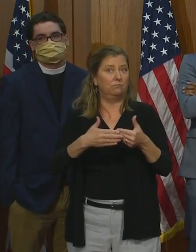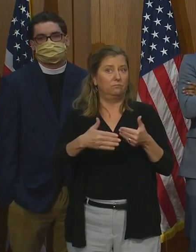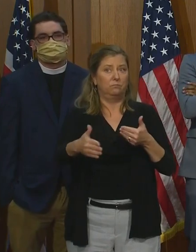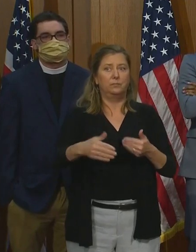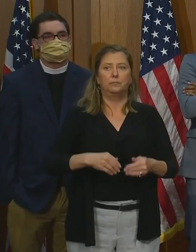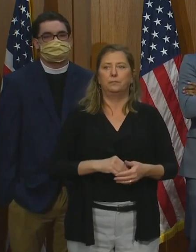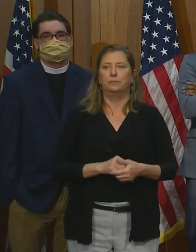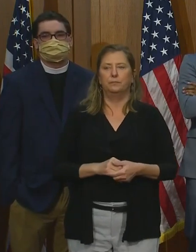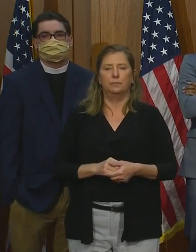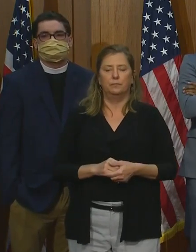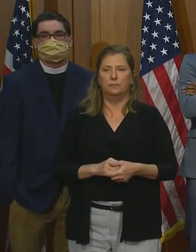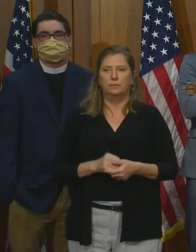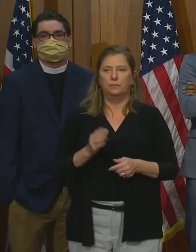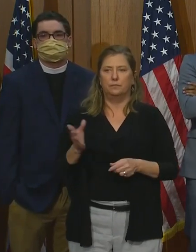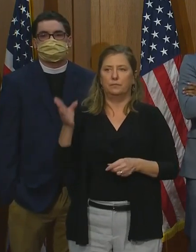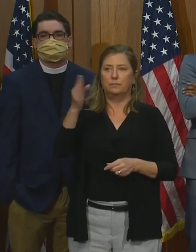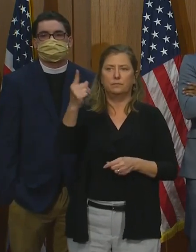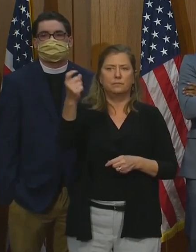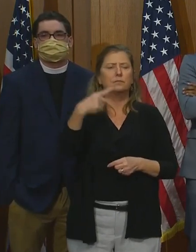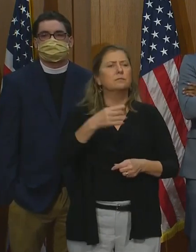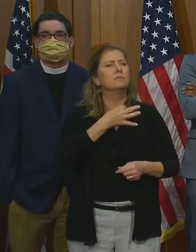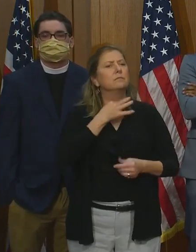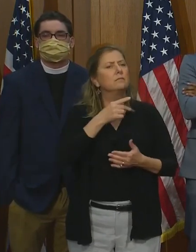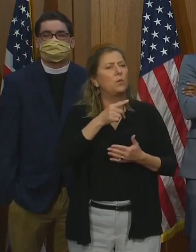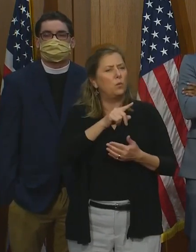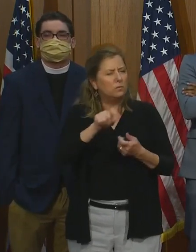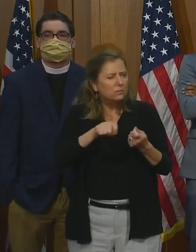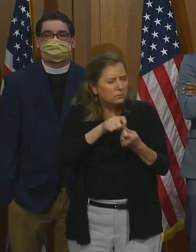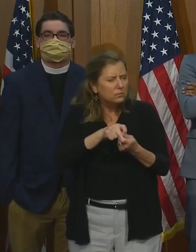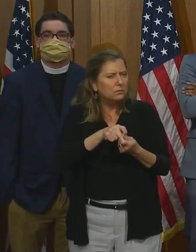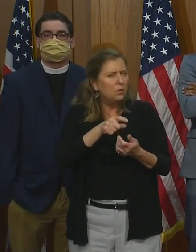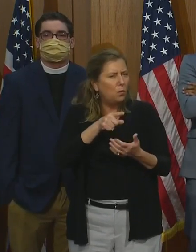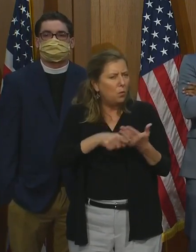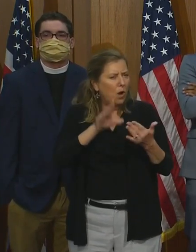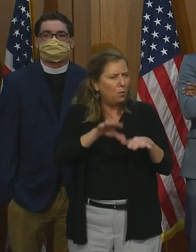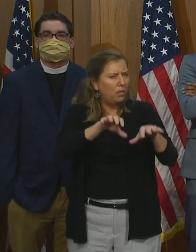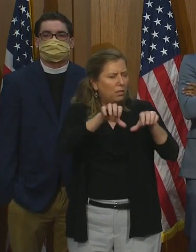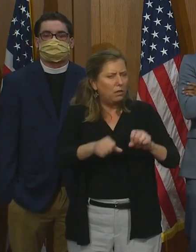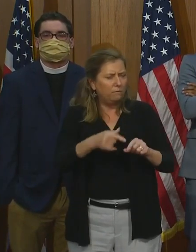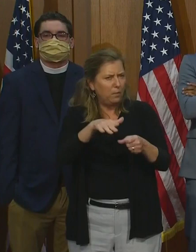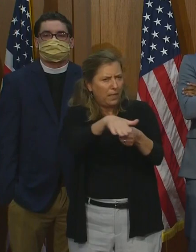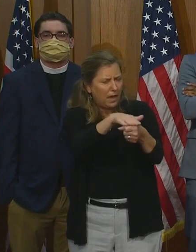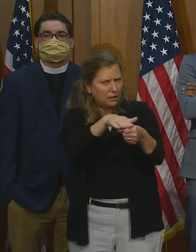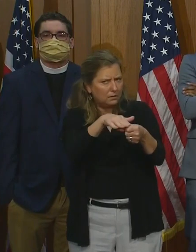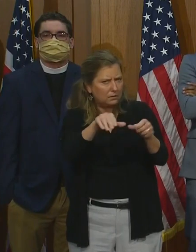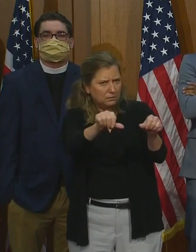HERE- WE'LL DO AS WE MOVE